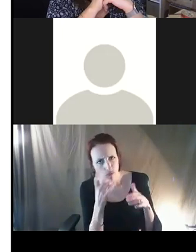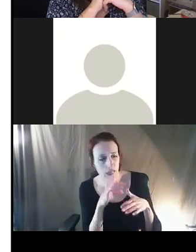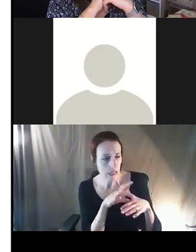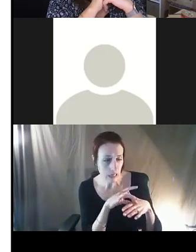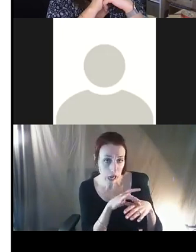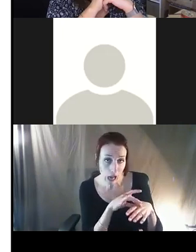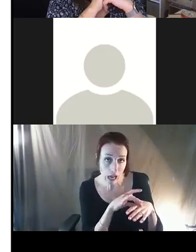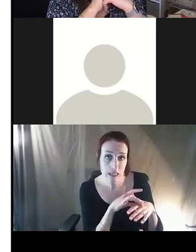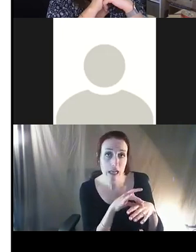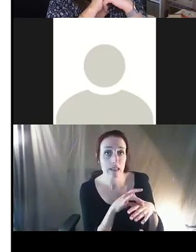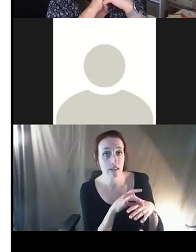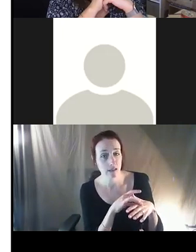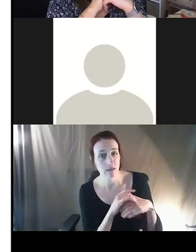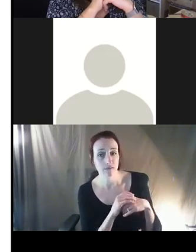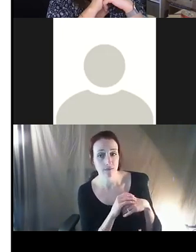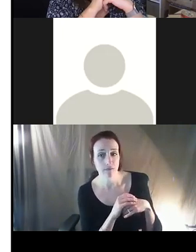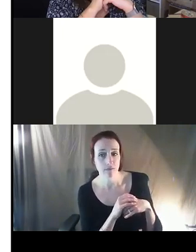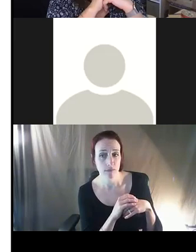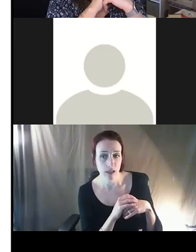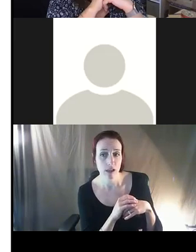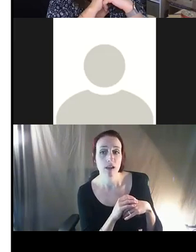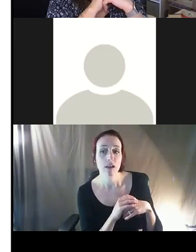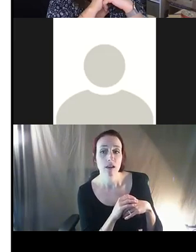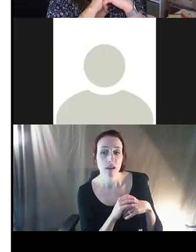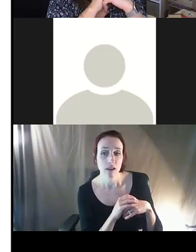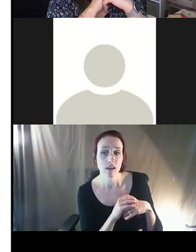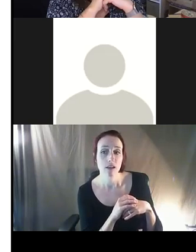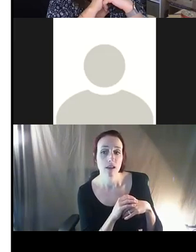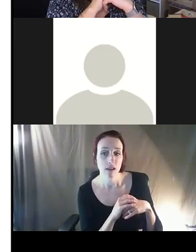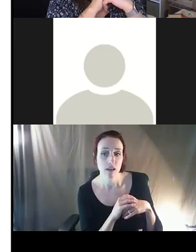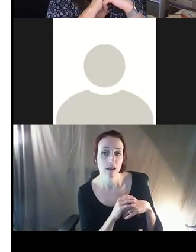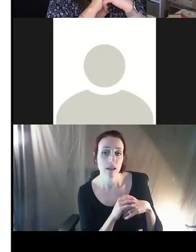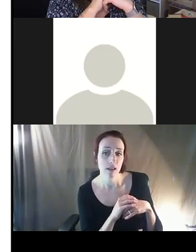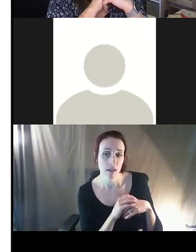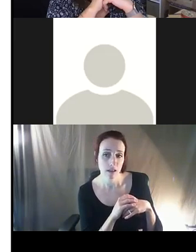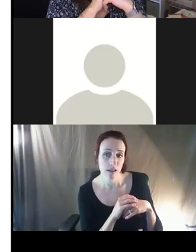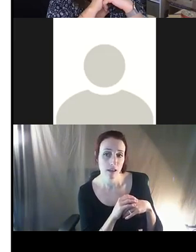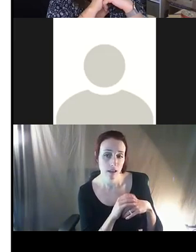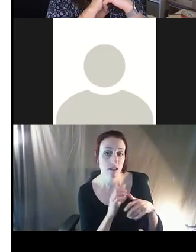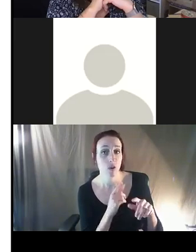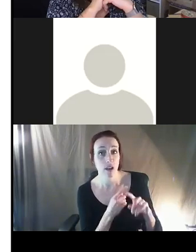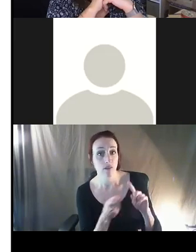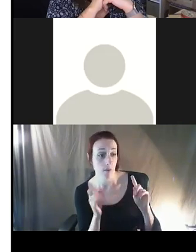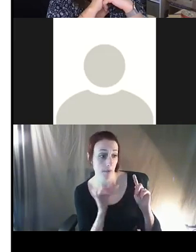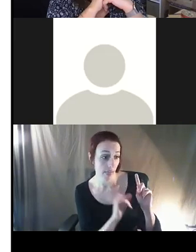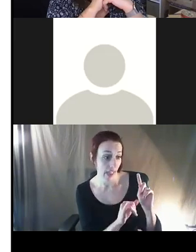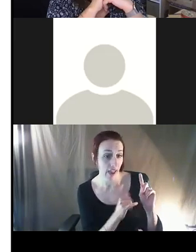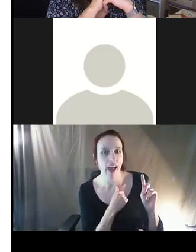trying to describe and communicate to me," and then I can take an action if I need to take an action.